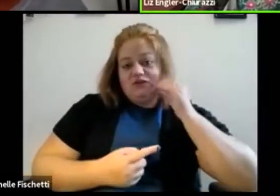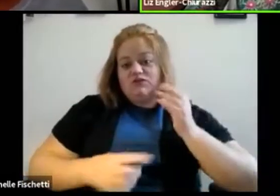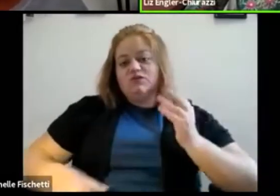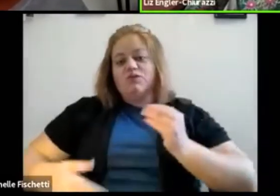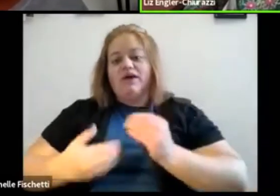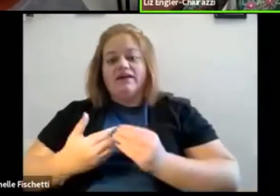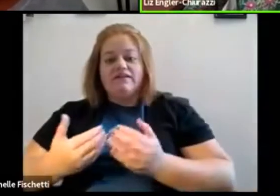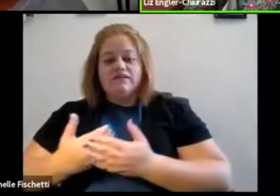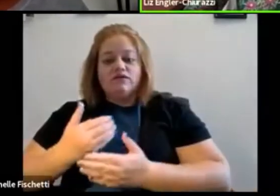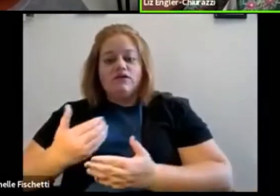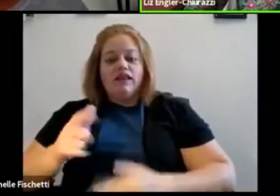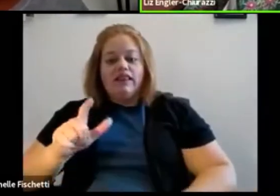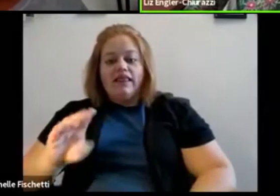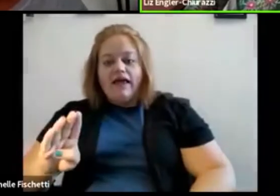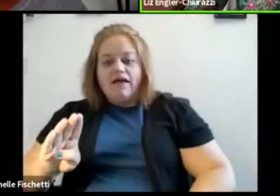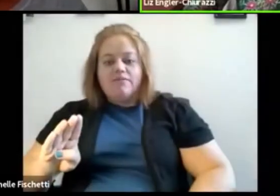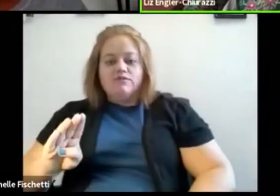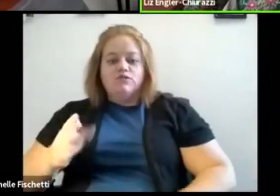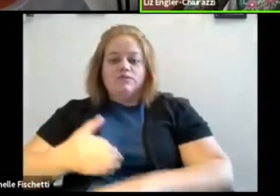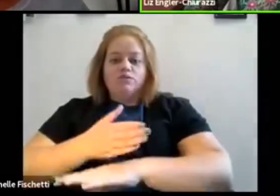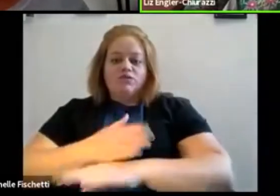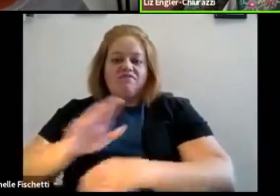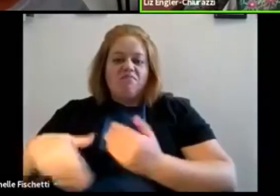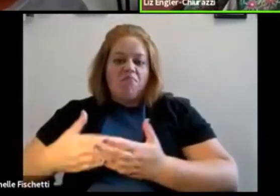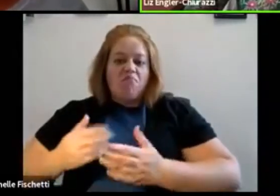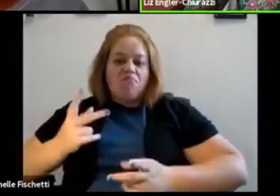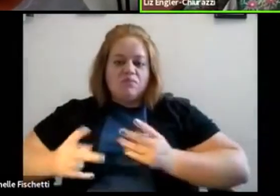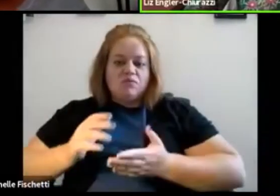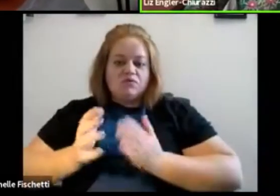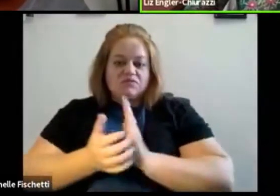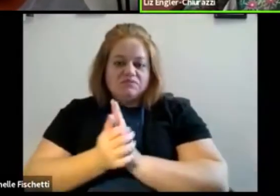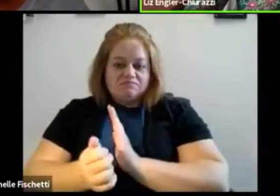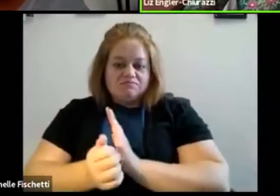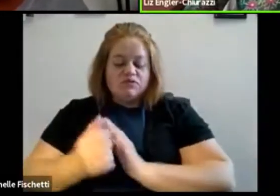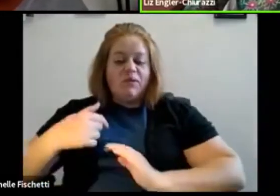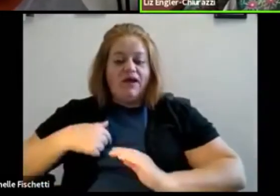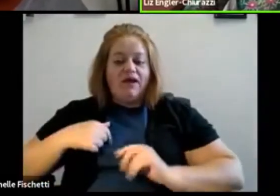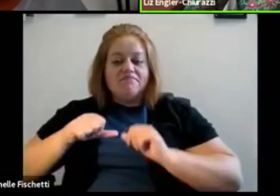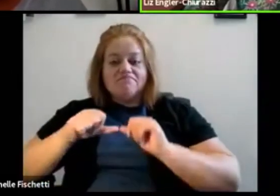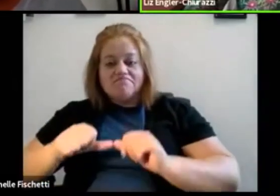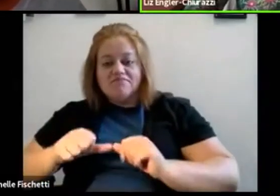everybody is better for that. And so I did that for several years and now was